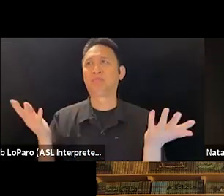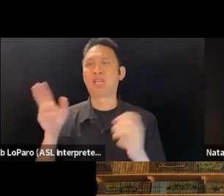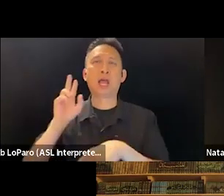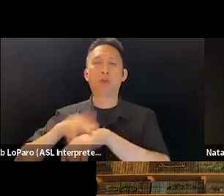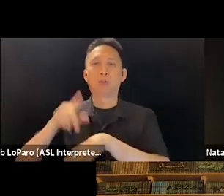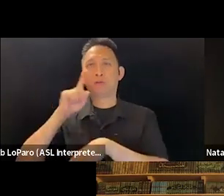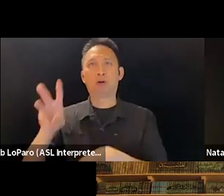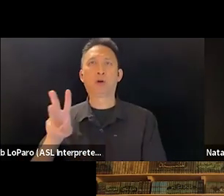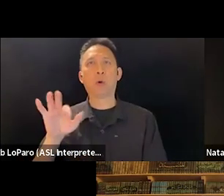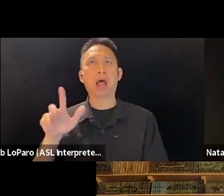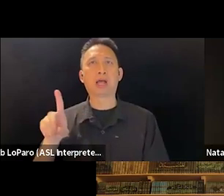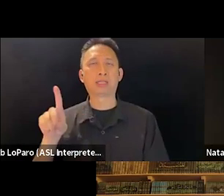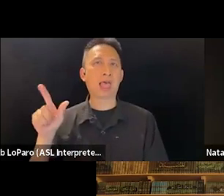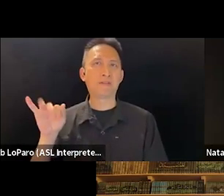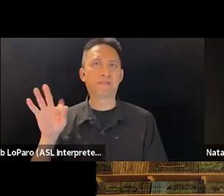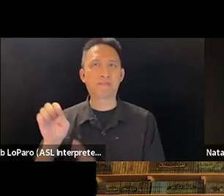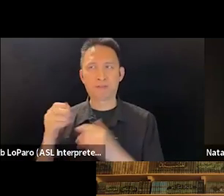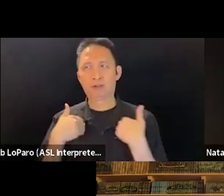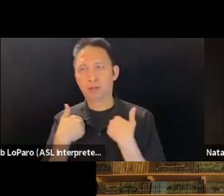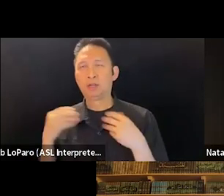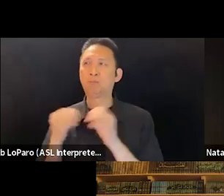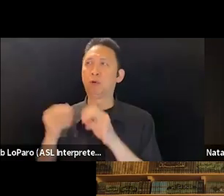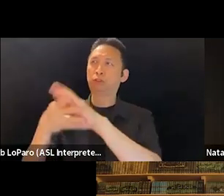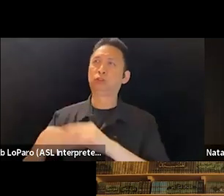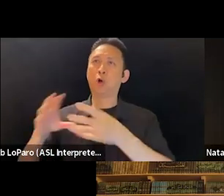it's more storytelling, more visual, cinematic and other things.